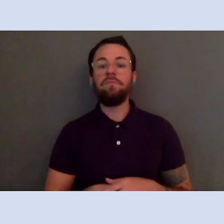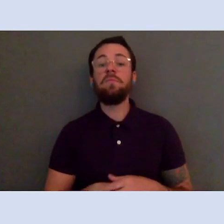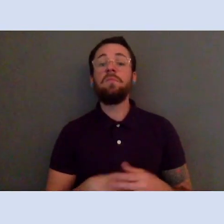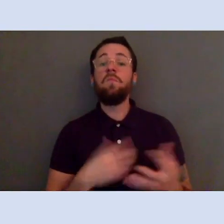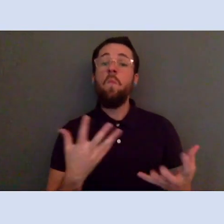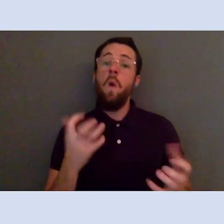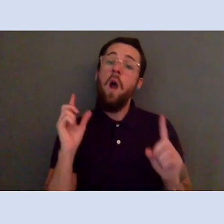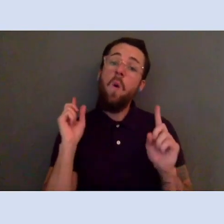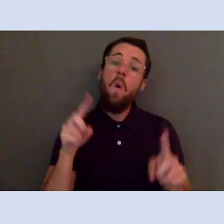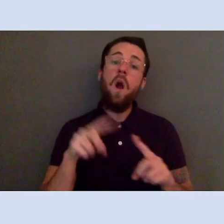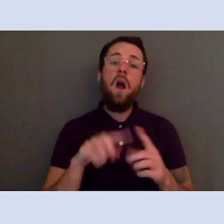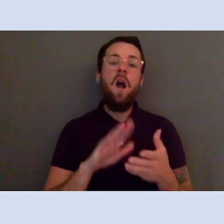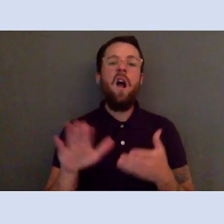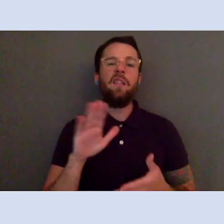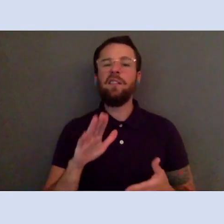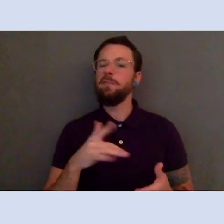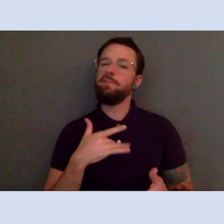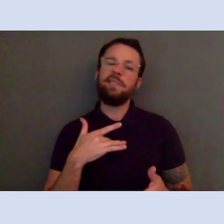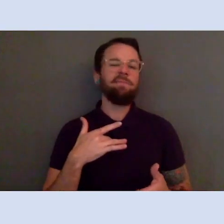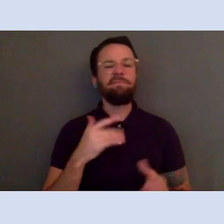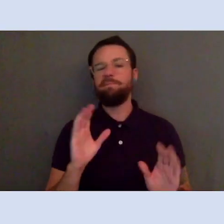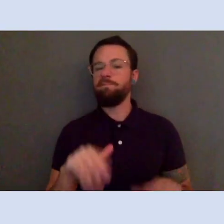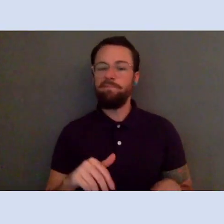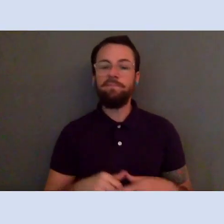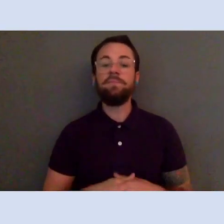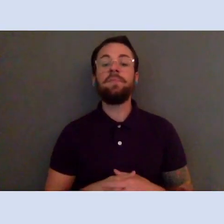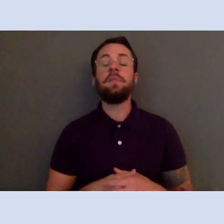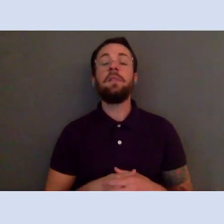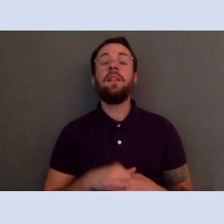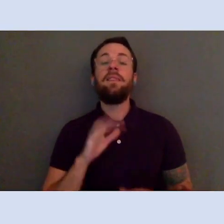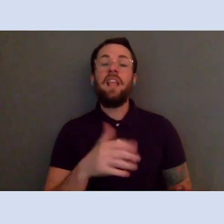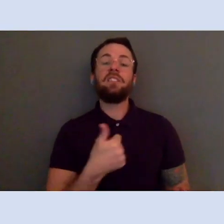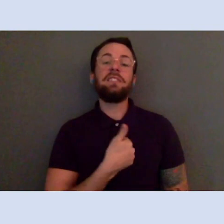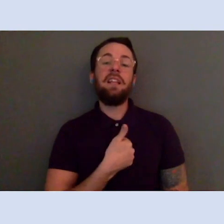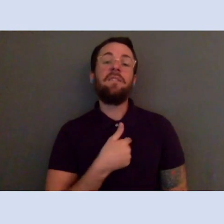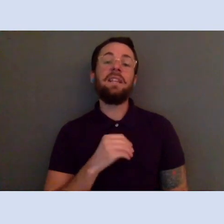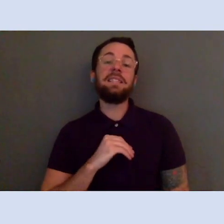What I mean by that is their GPA may lower. It may plummet.